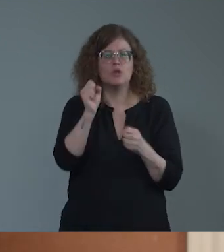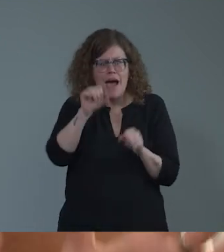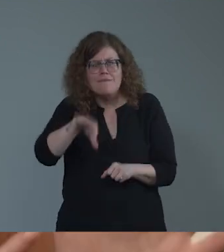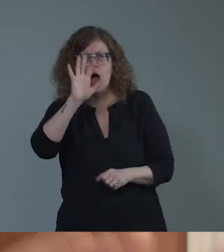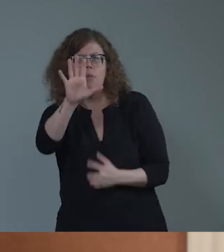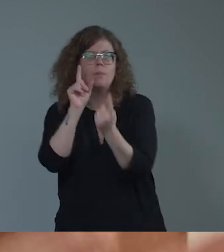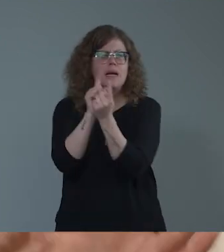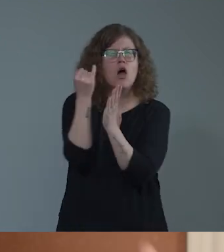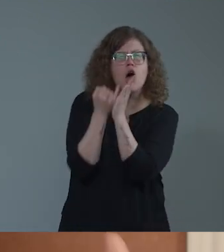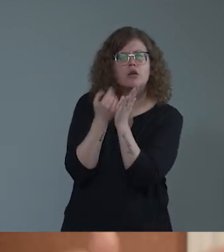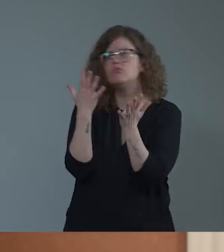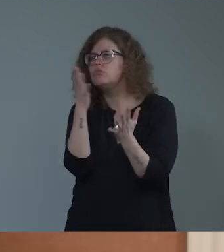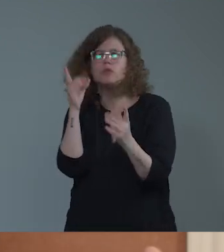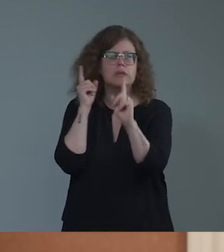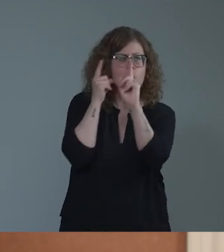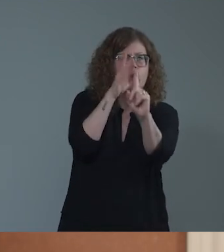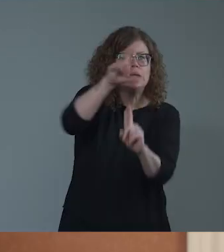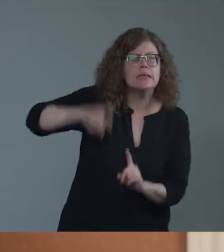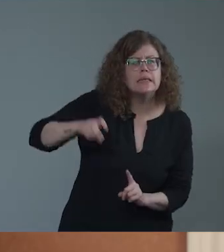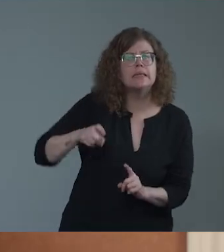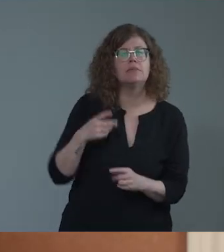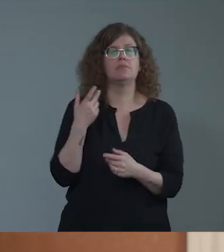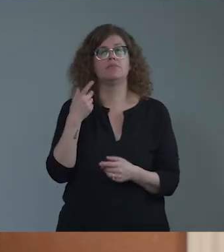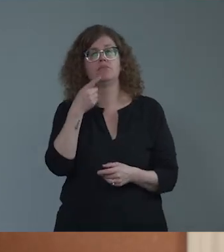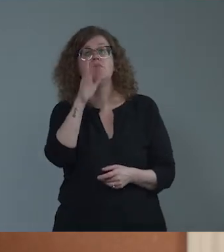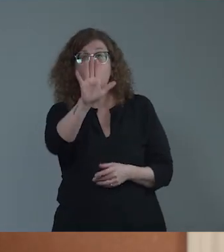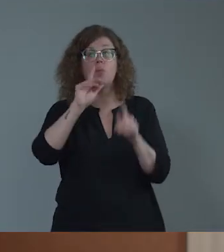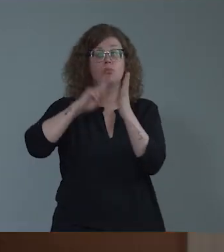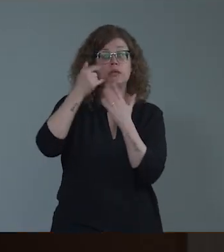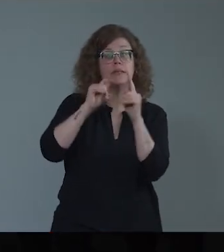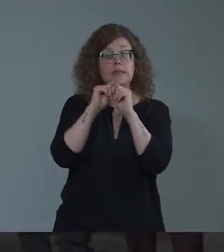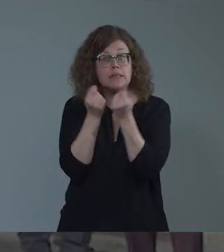then you can find the right artists to meet those objectives, right.